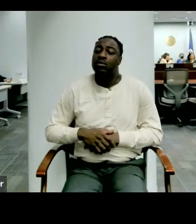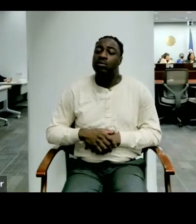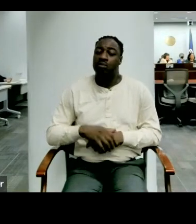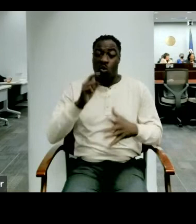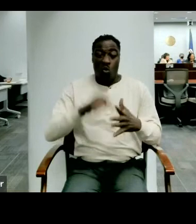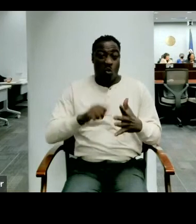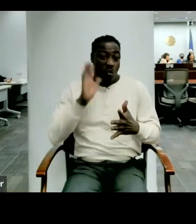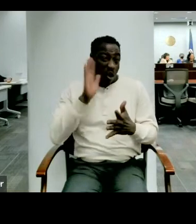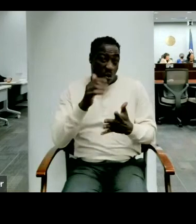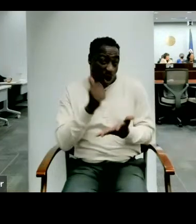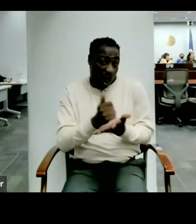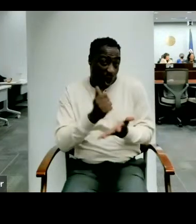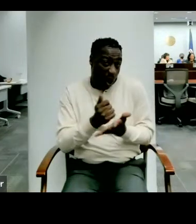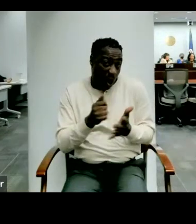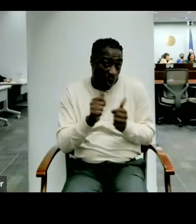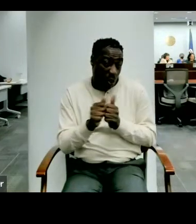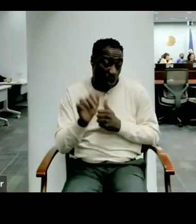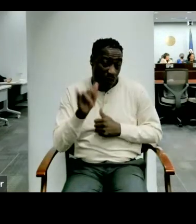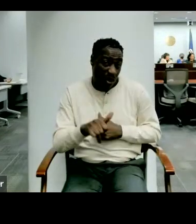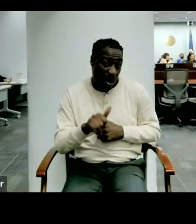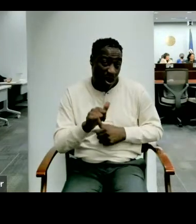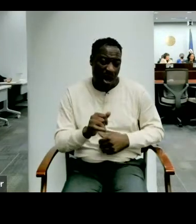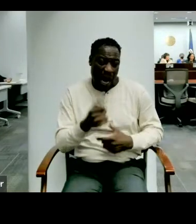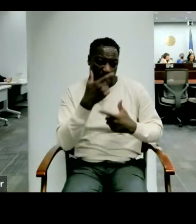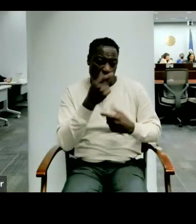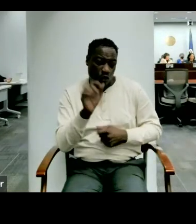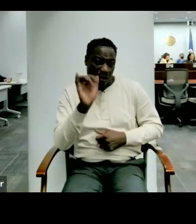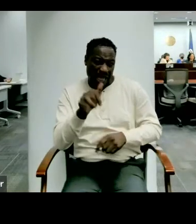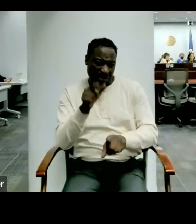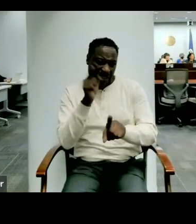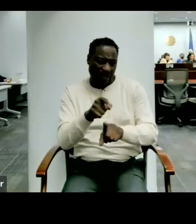You mentioned a number so that's plenty but interested in a number if you want to address it.